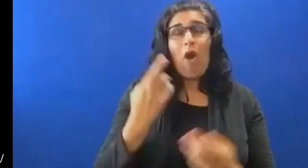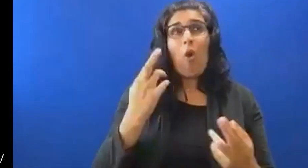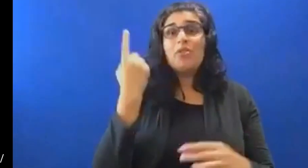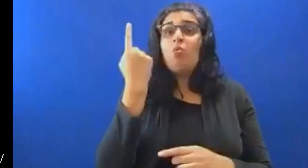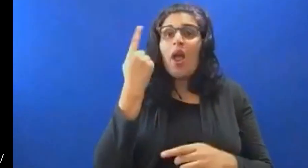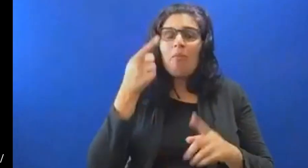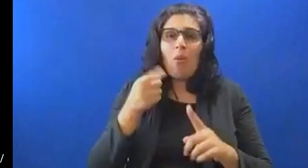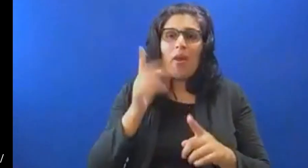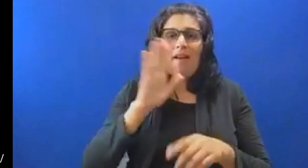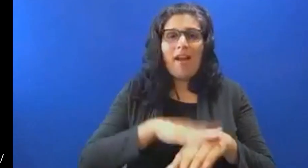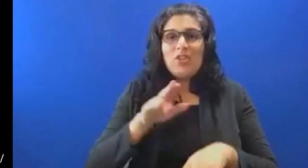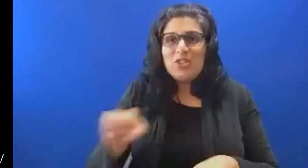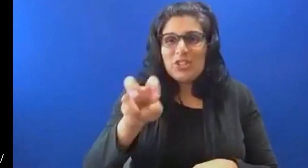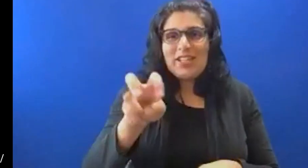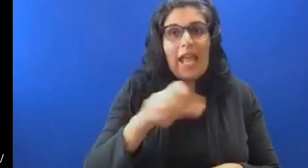Awesome, awesome.